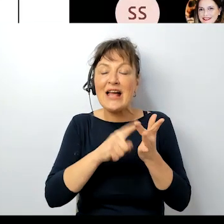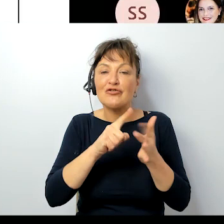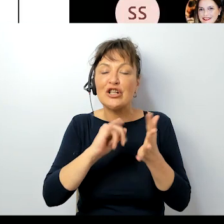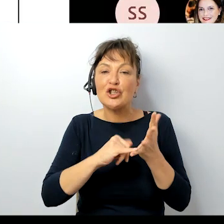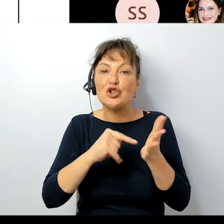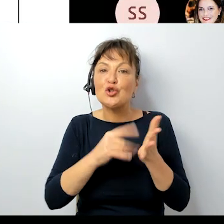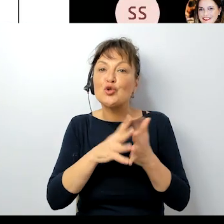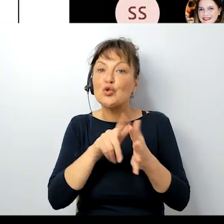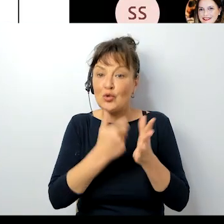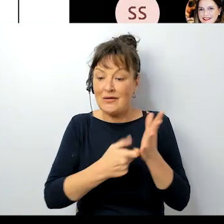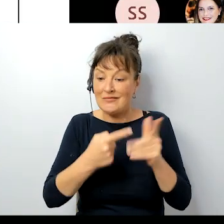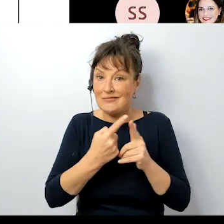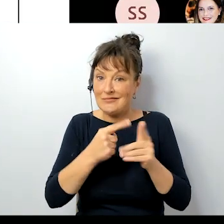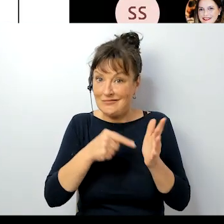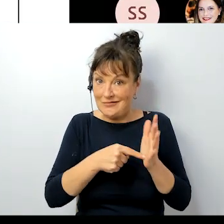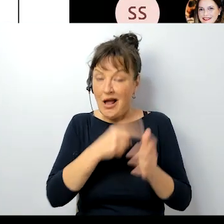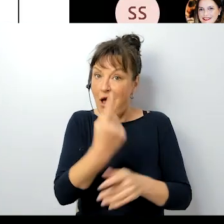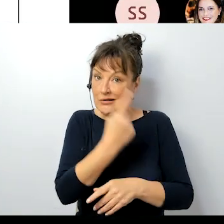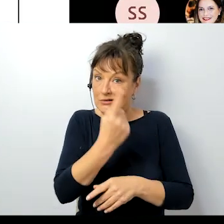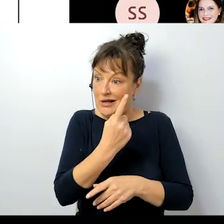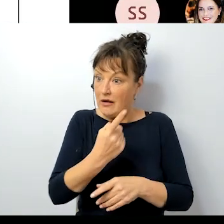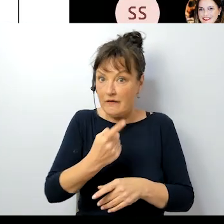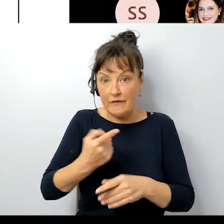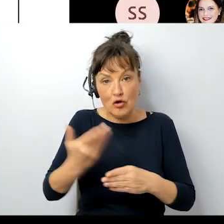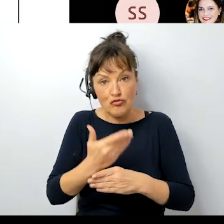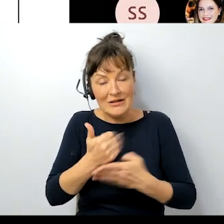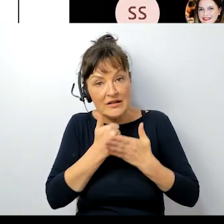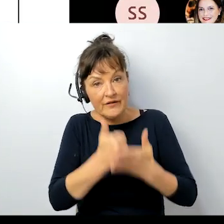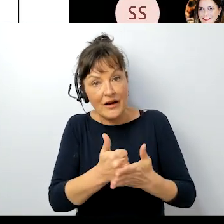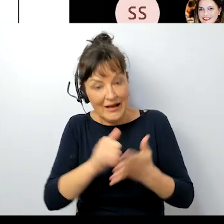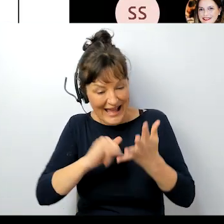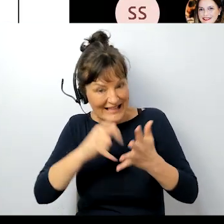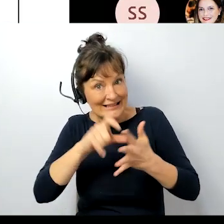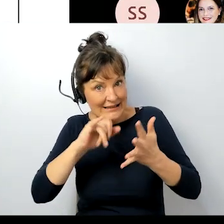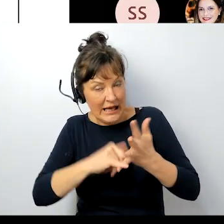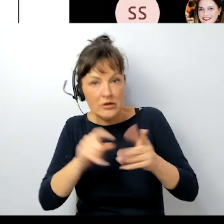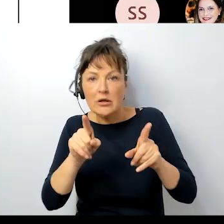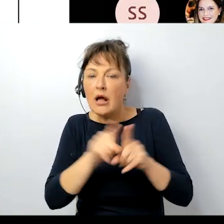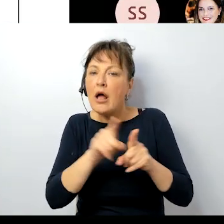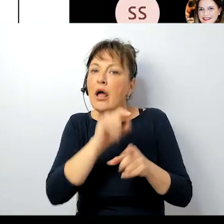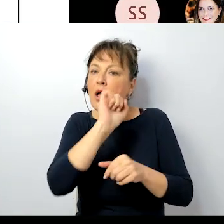Firstly my colleague Carrie Stewart, who is a careers adviser with SDS and